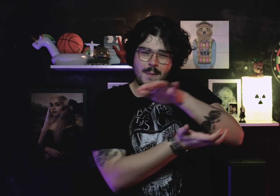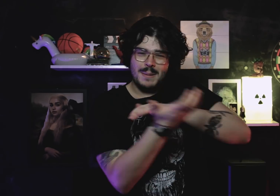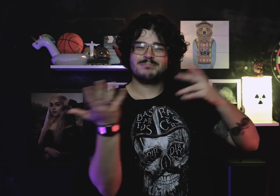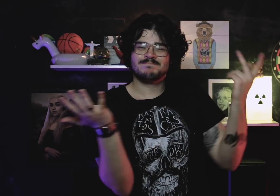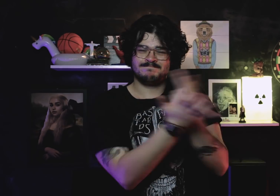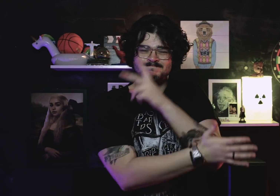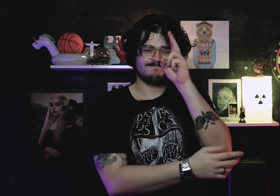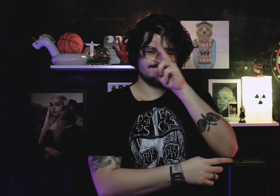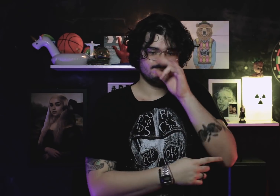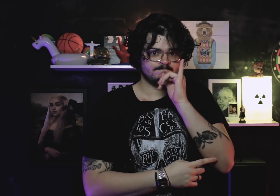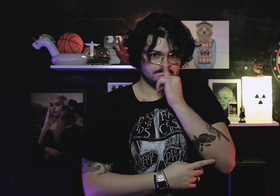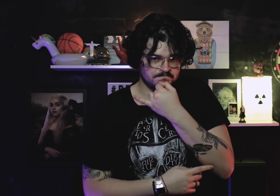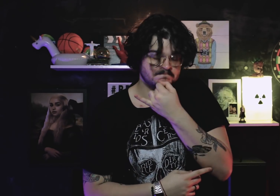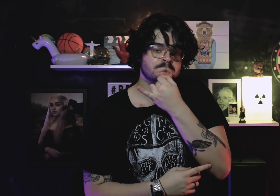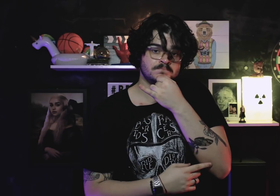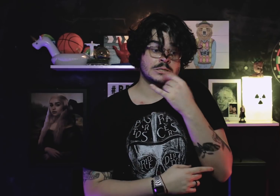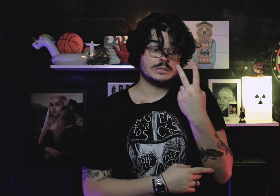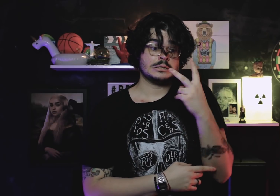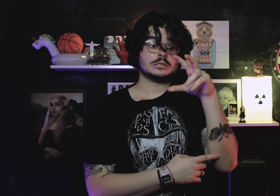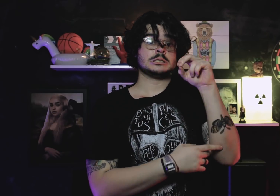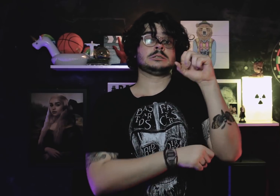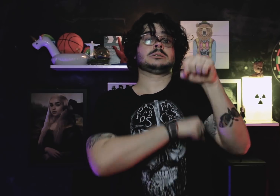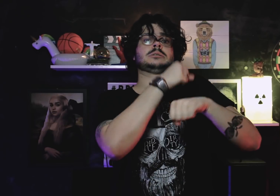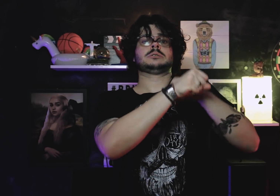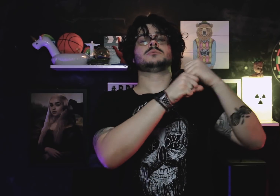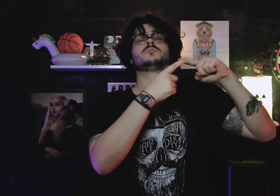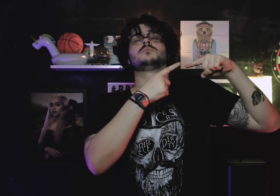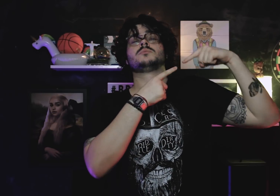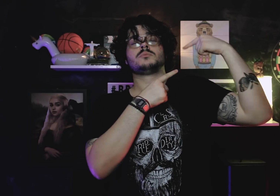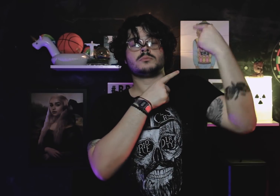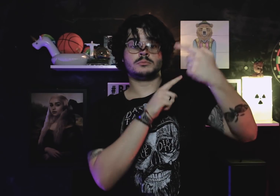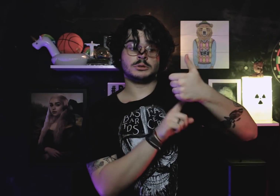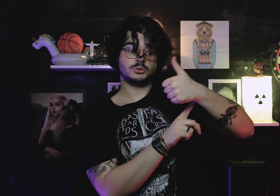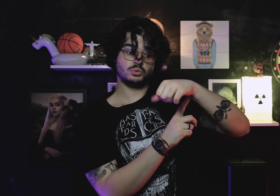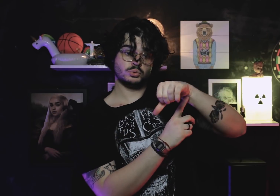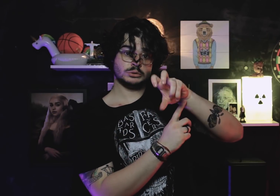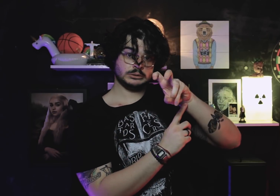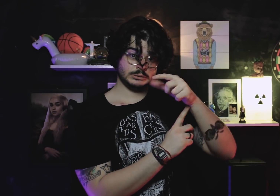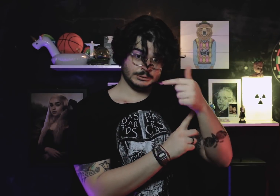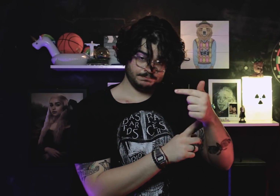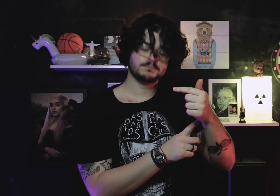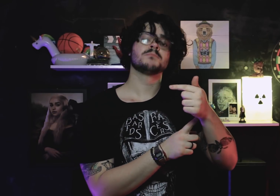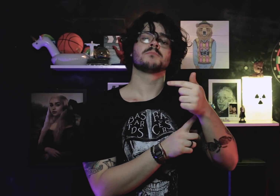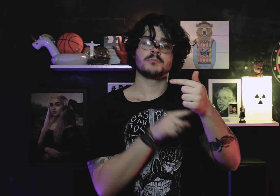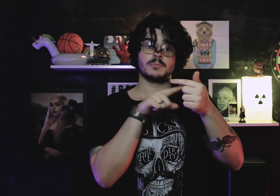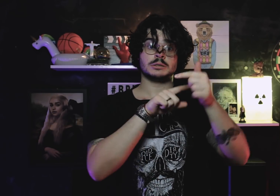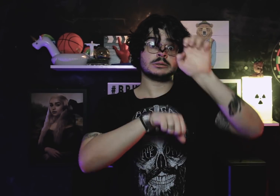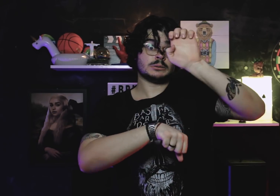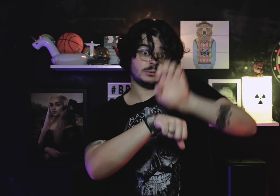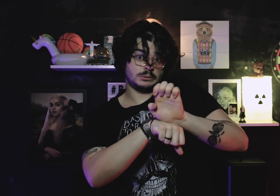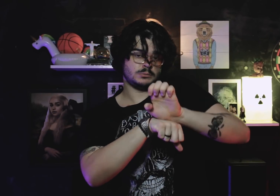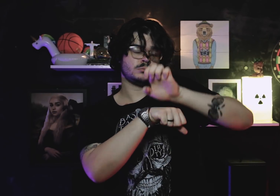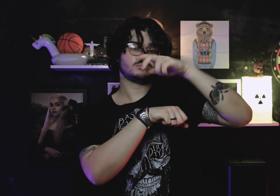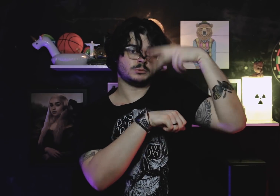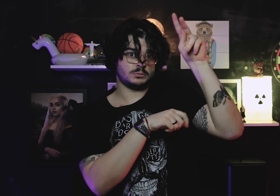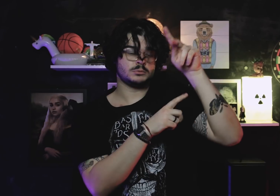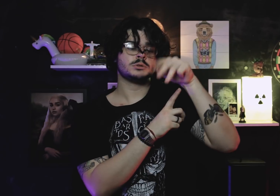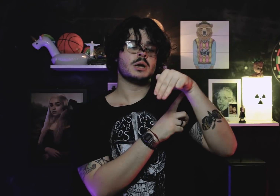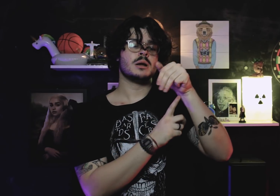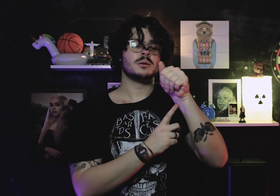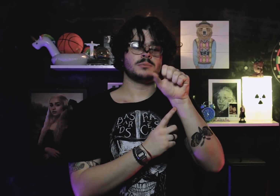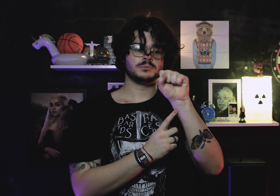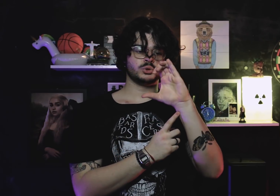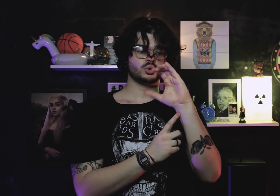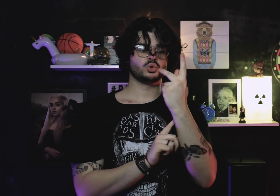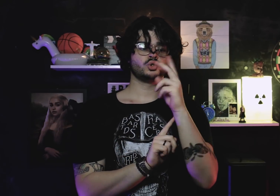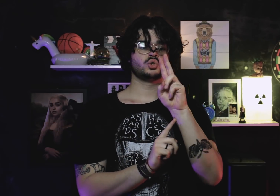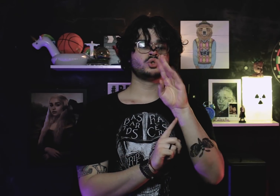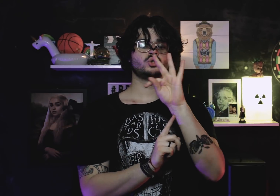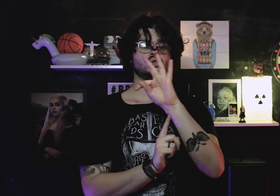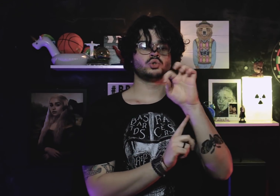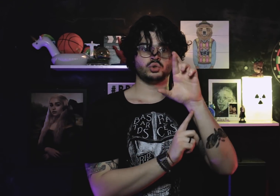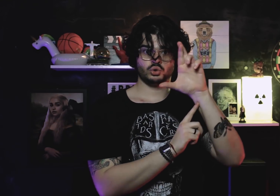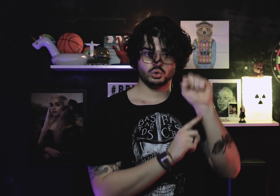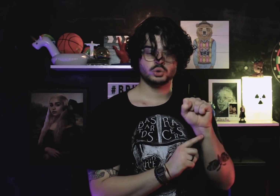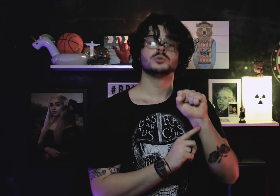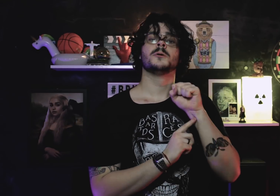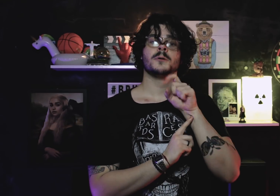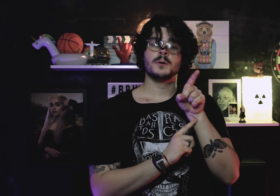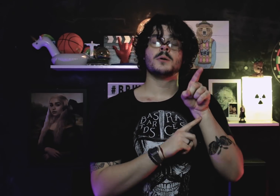In 1957, 250 years after the tragedy, the state of Massachusetts